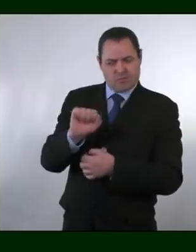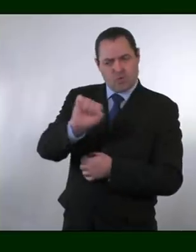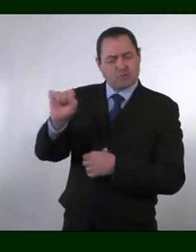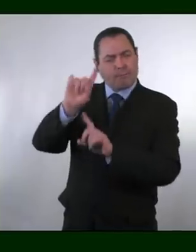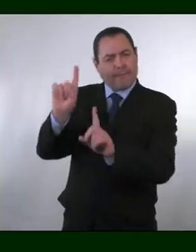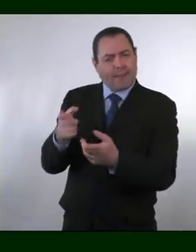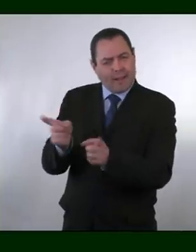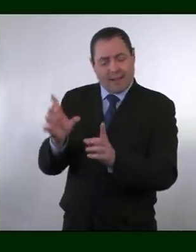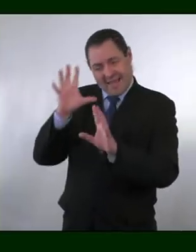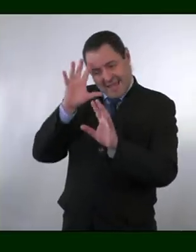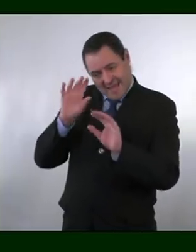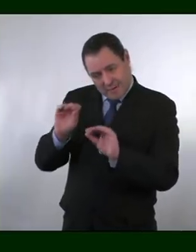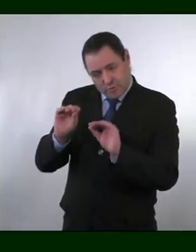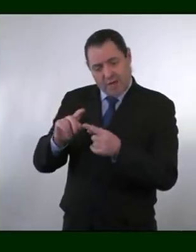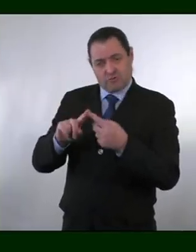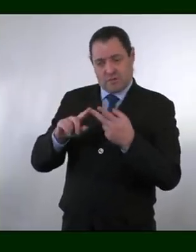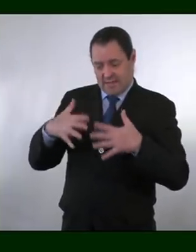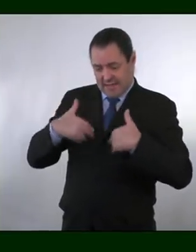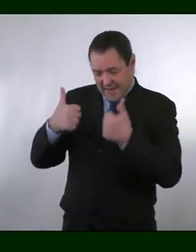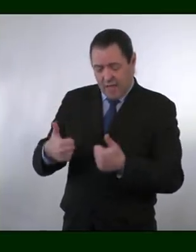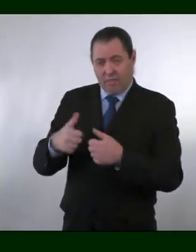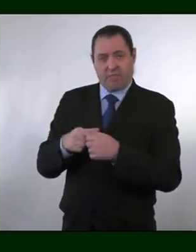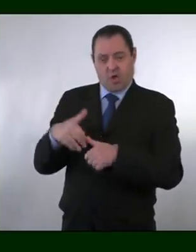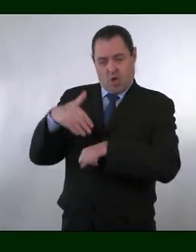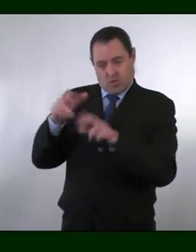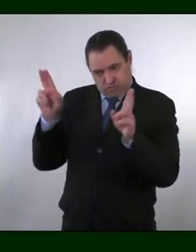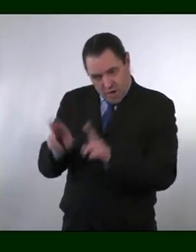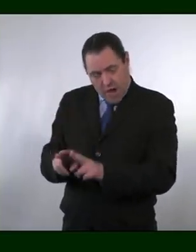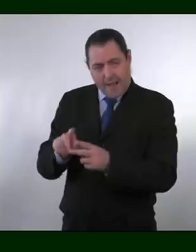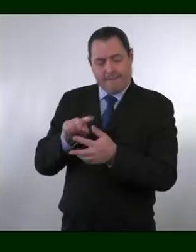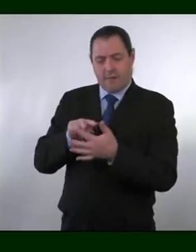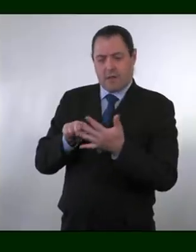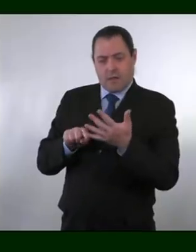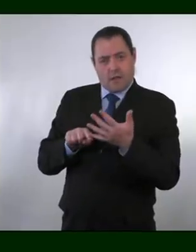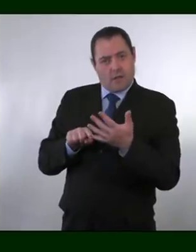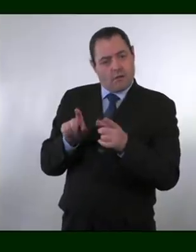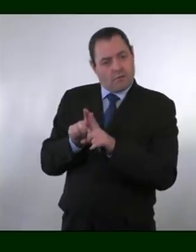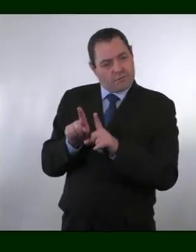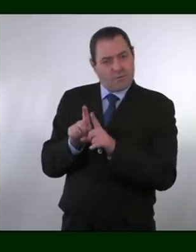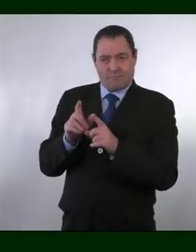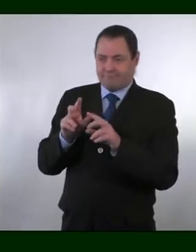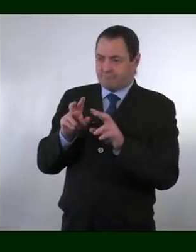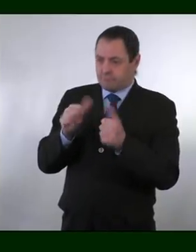education, on health, on tackling crime, on housing, and on the issues that matter to all